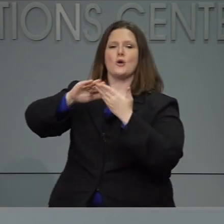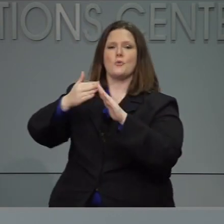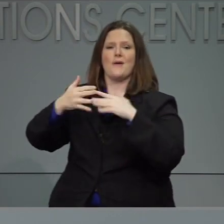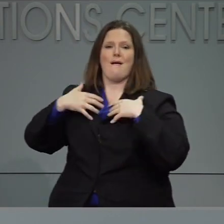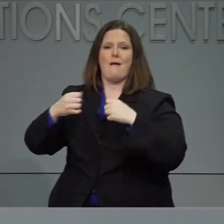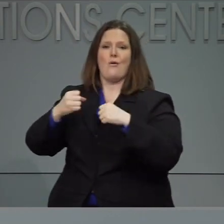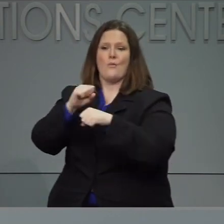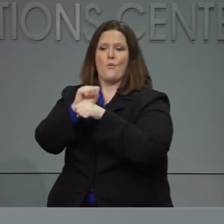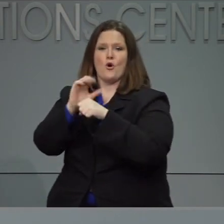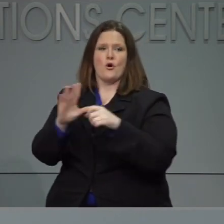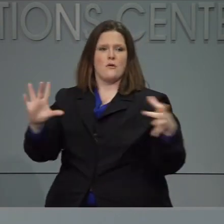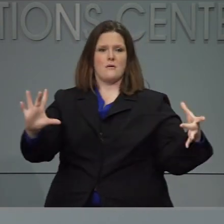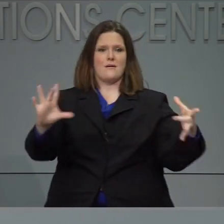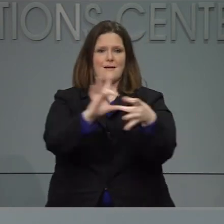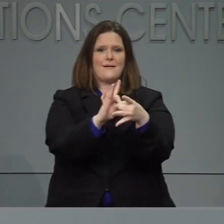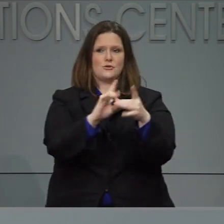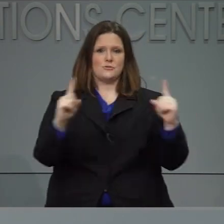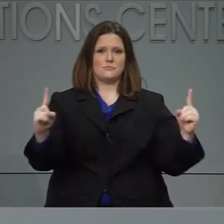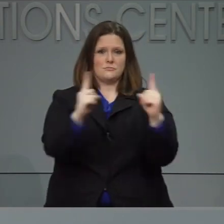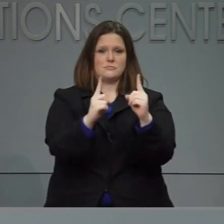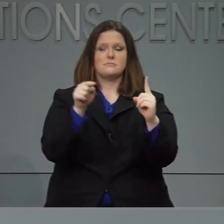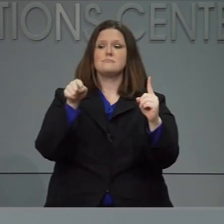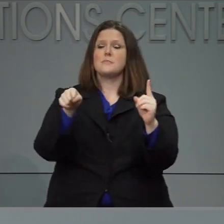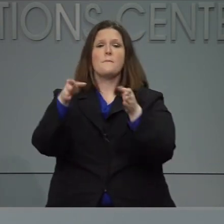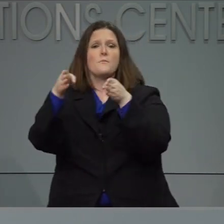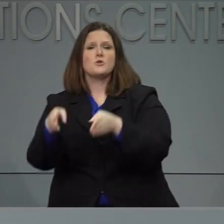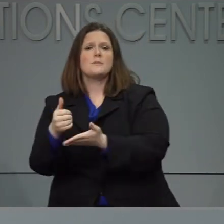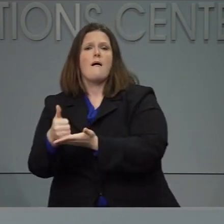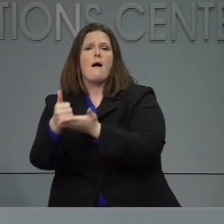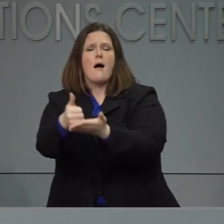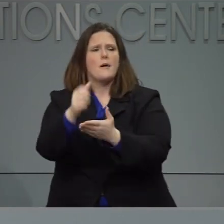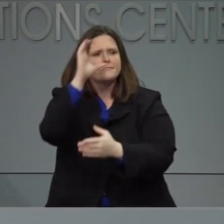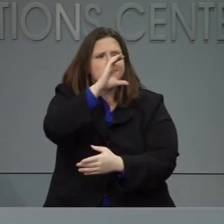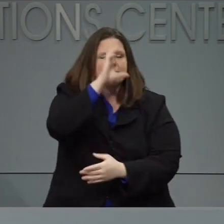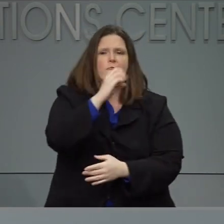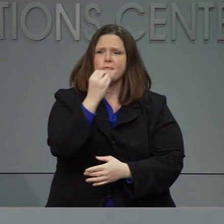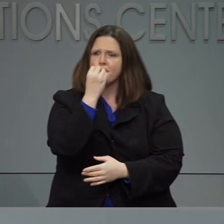INCLUDE NUTRITION ASSISTANCE. A ONETIME COVID-19 RELIEF